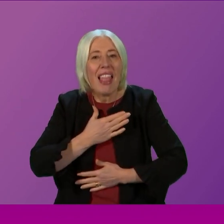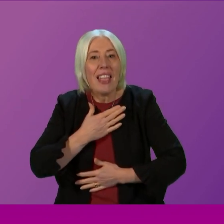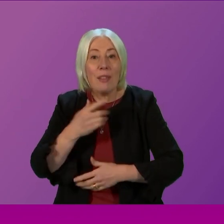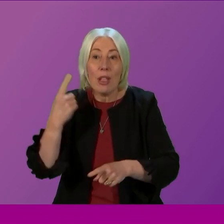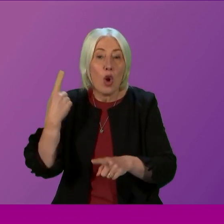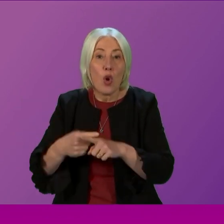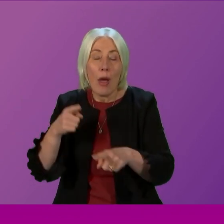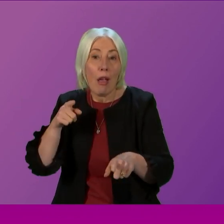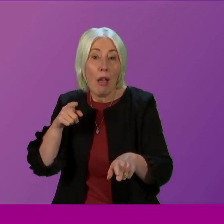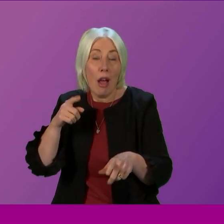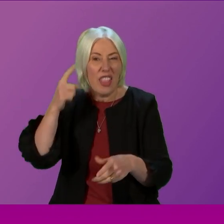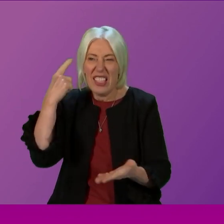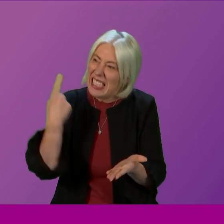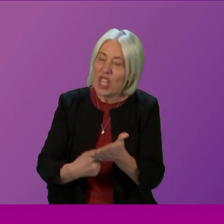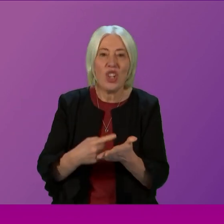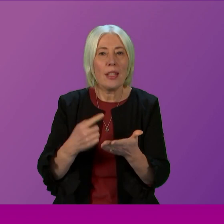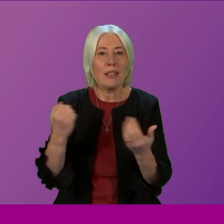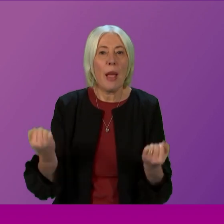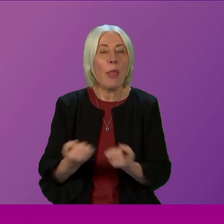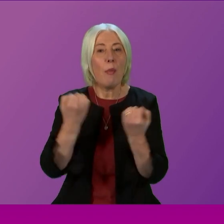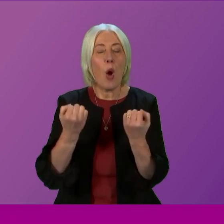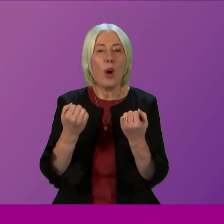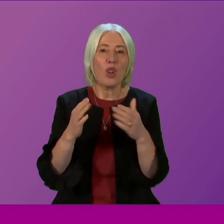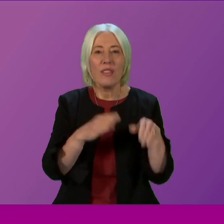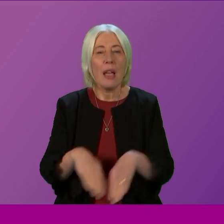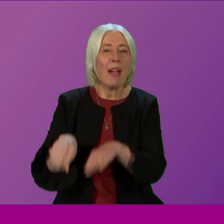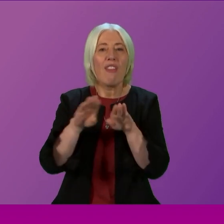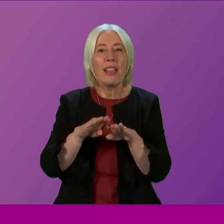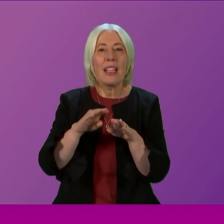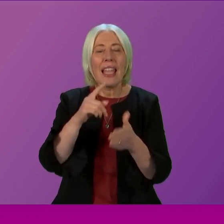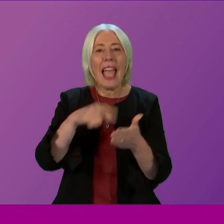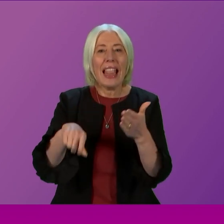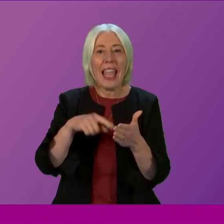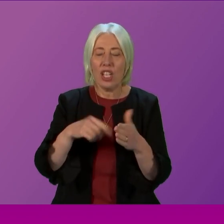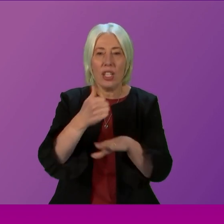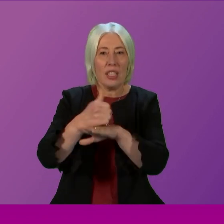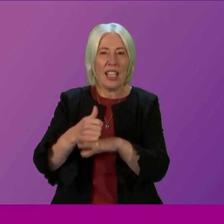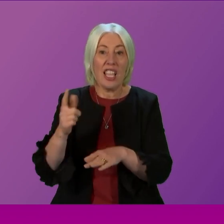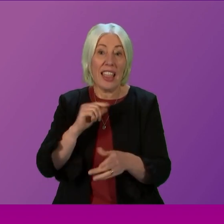over the decisions and powers of democratically elected institutions. Members!